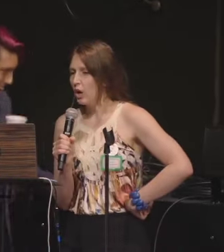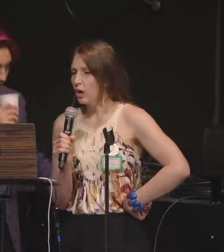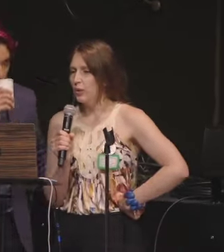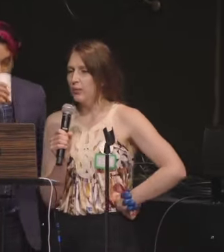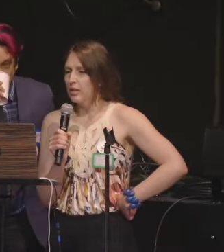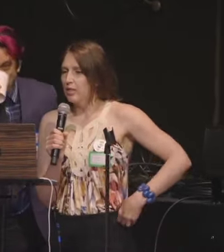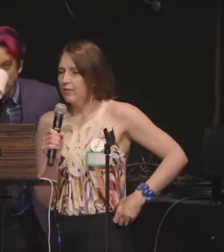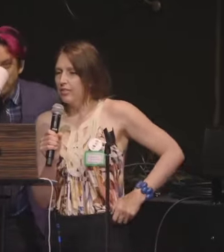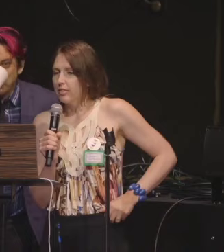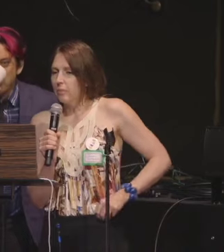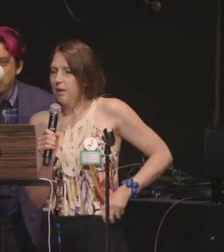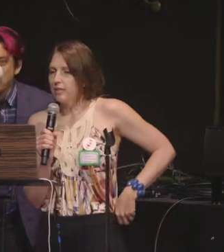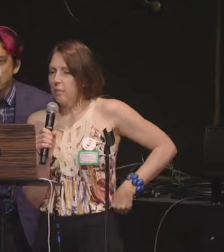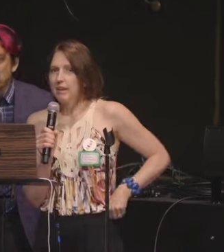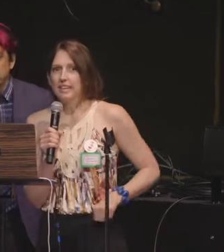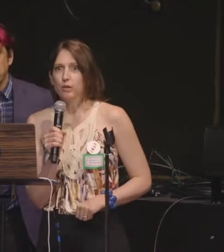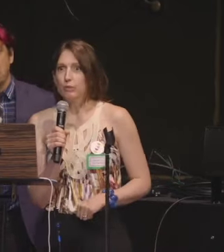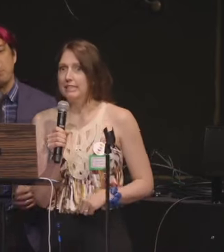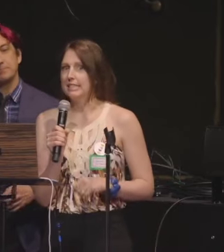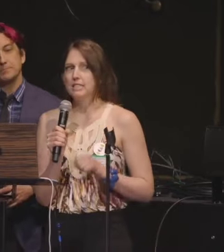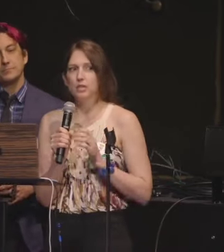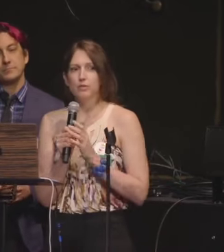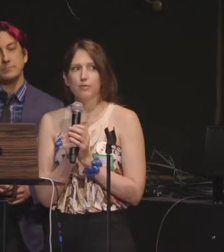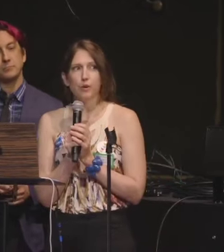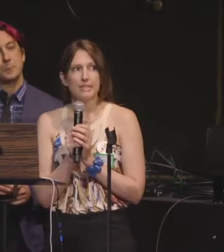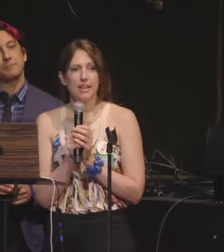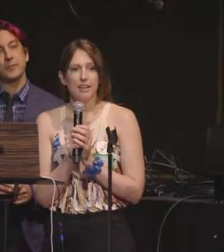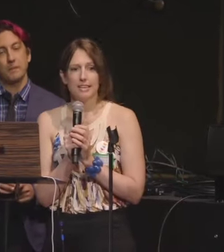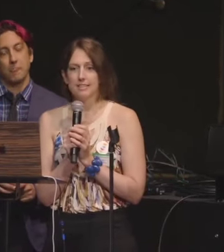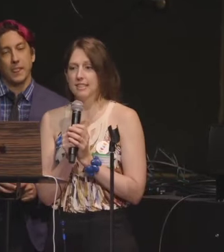So, the one thing you really need to focus on